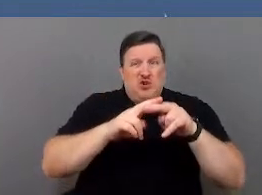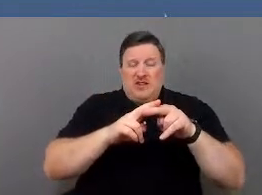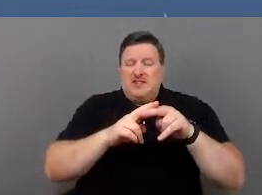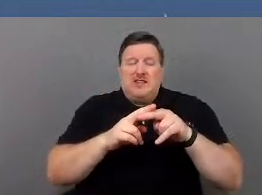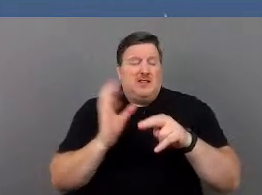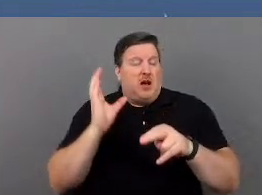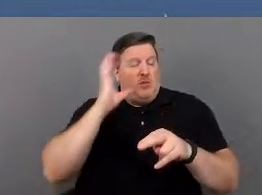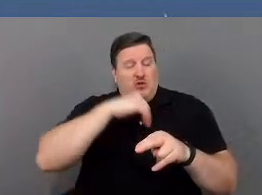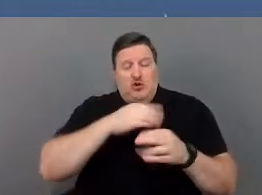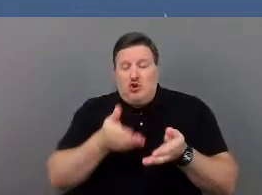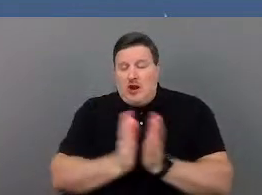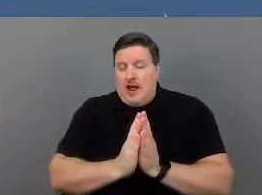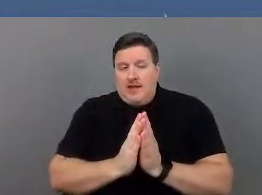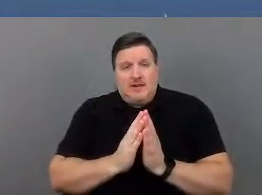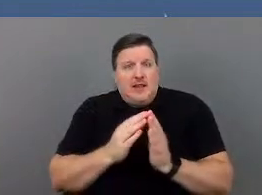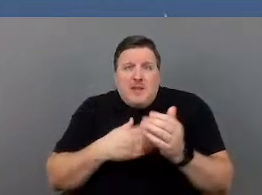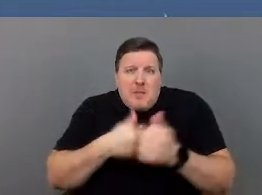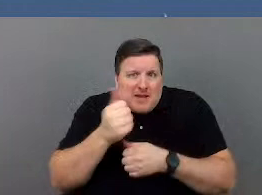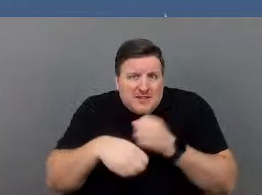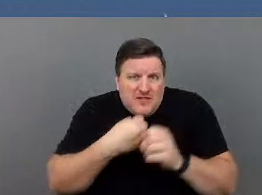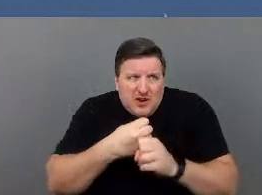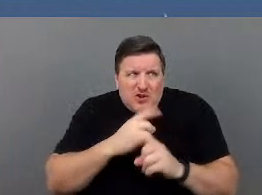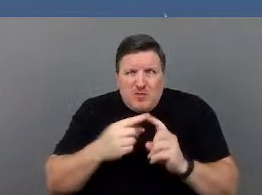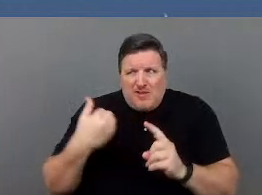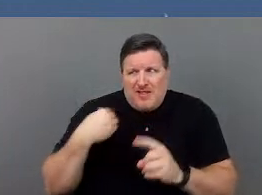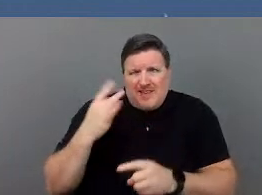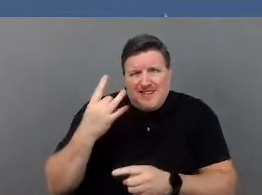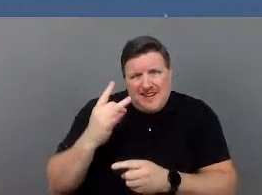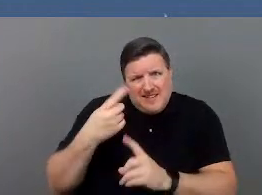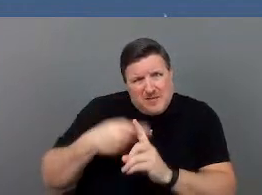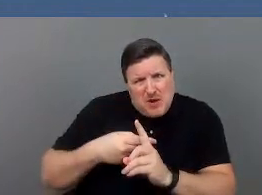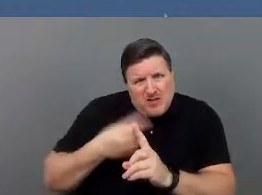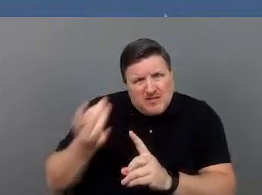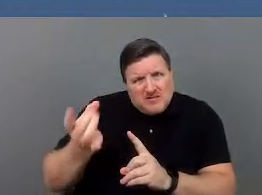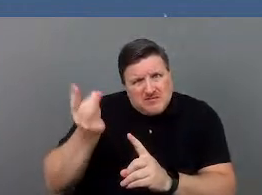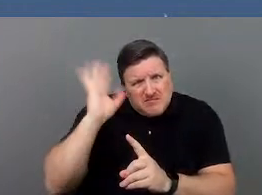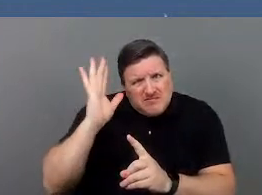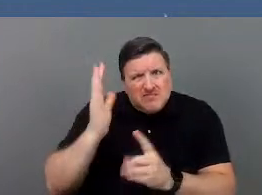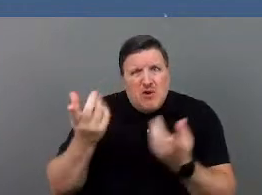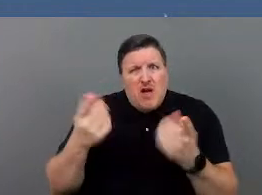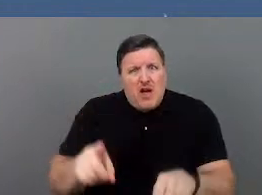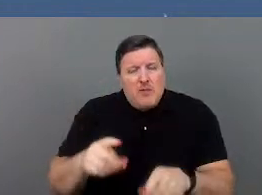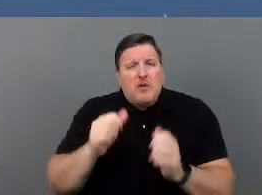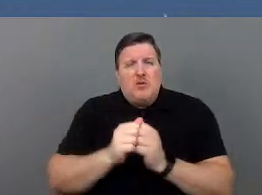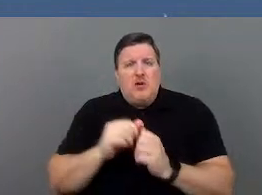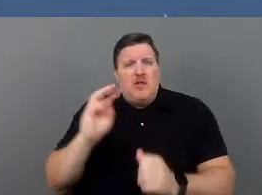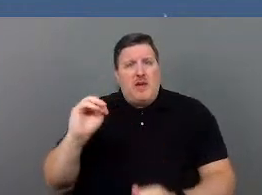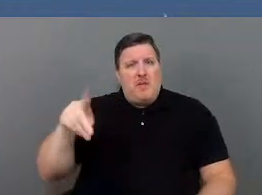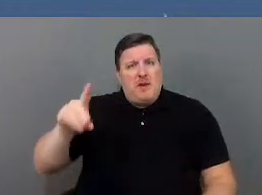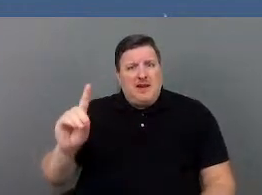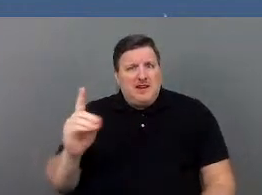ASK IN THE BEST OF YEARS AND AFTER THE LAST 18 MONTHS OF TERROR AND TANTRUMS FROM MPD, IT'S, FRANKLY, DUMB AS HELL.